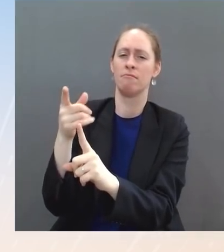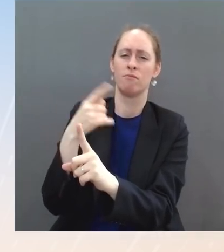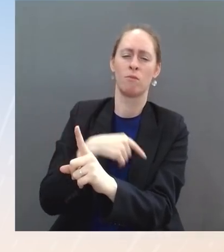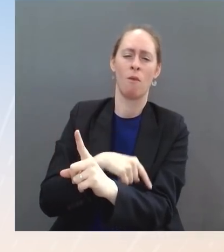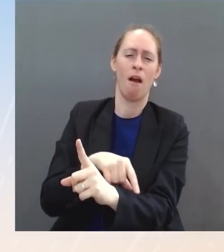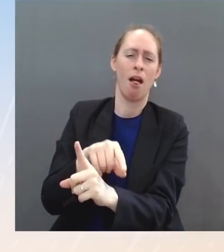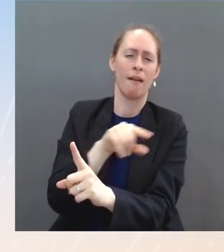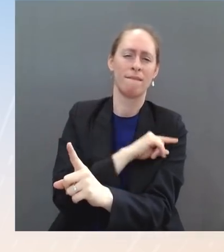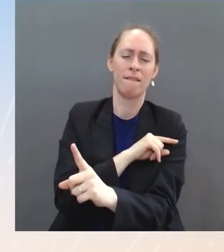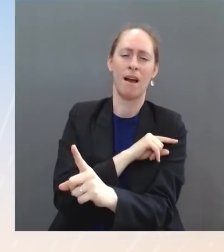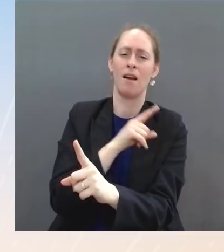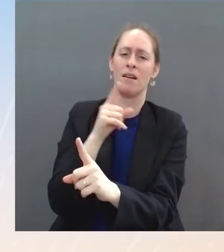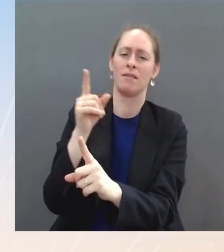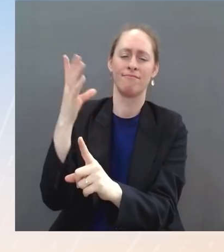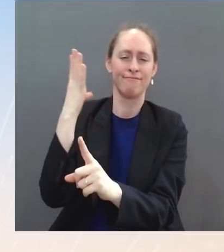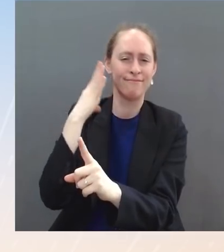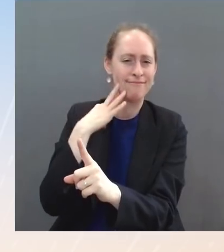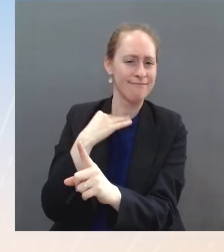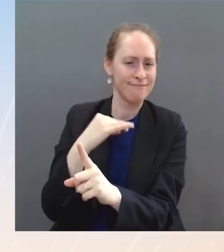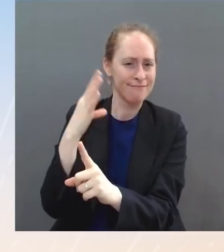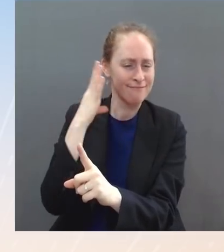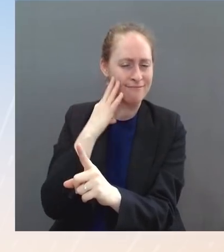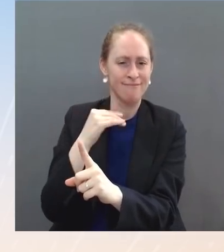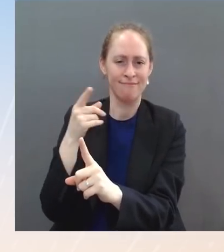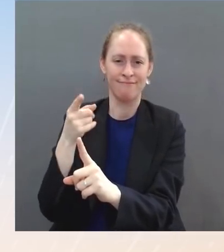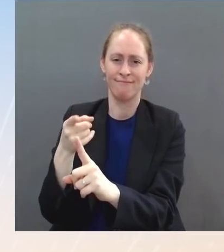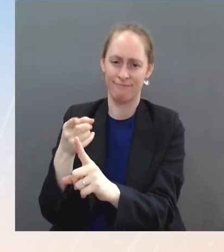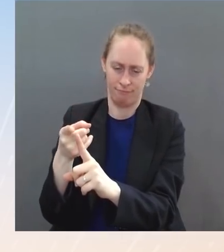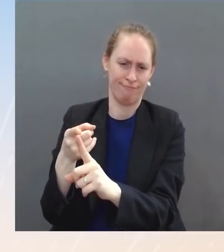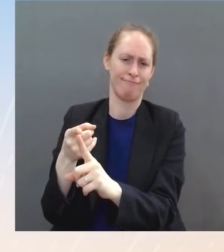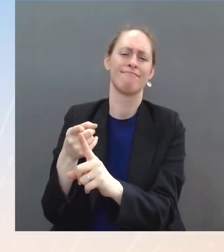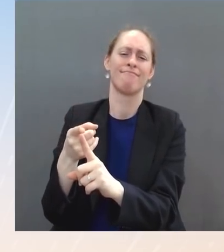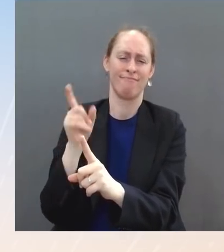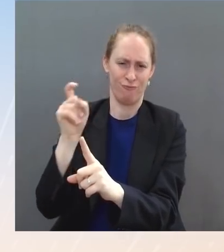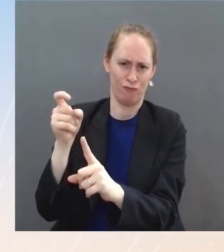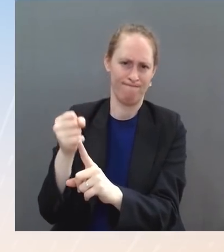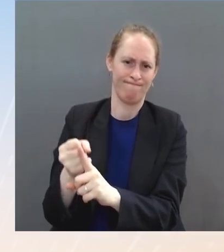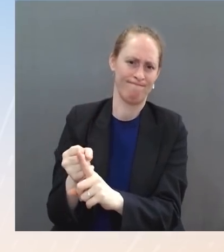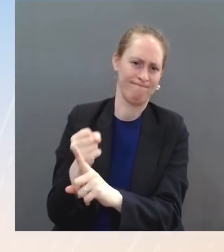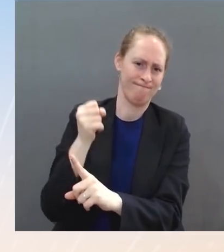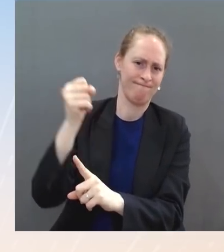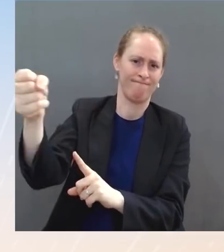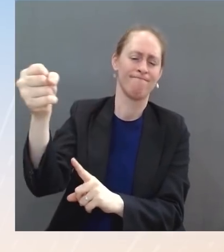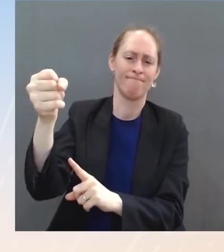should be considered and treated with fairness as they go through the process.